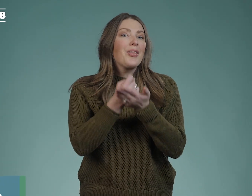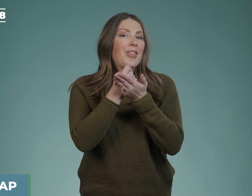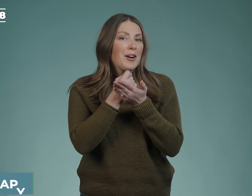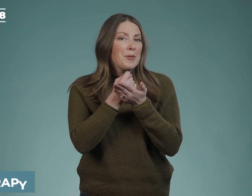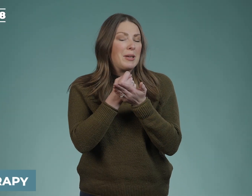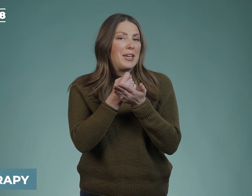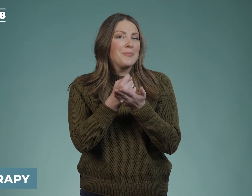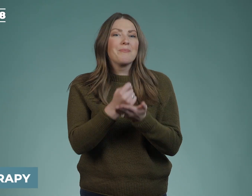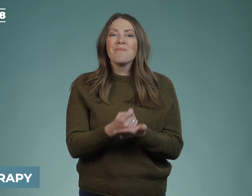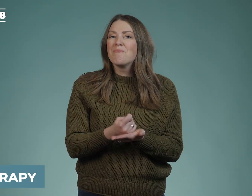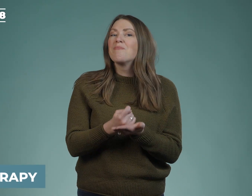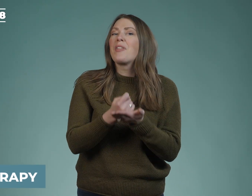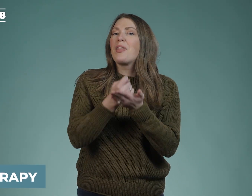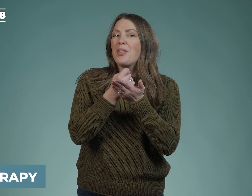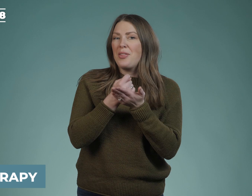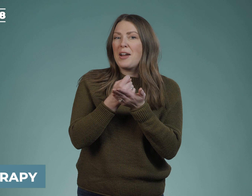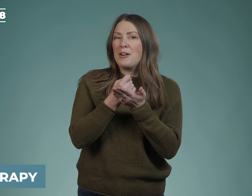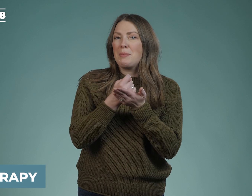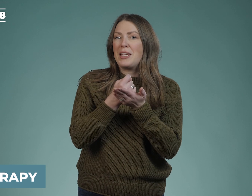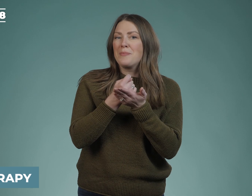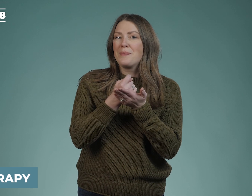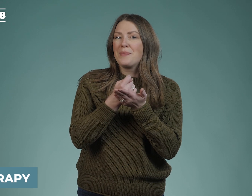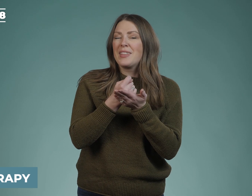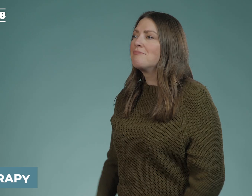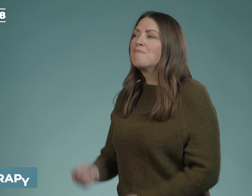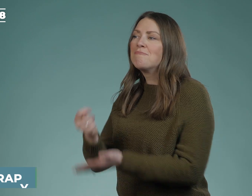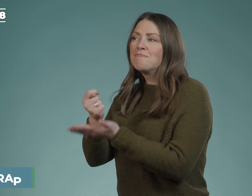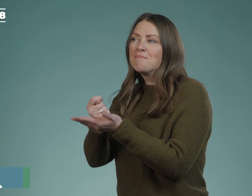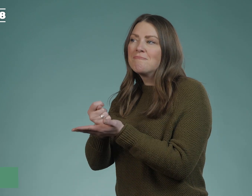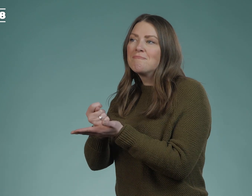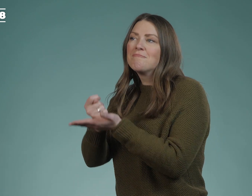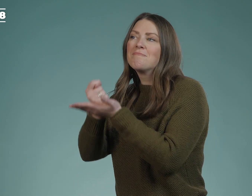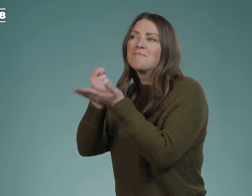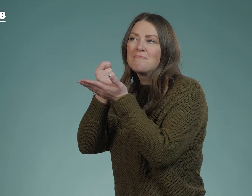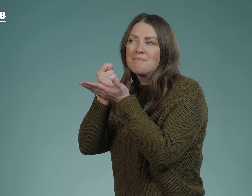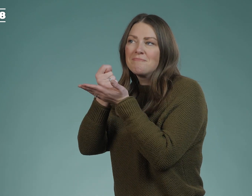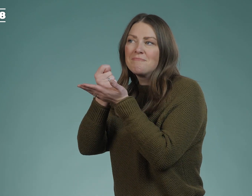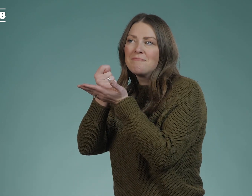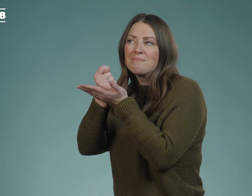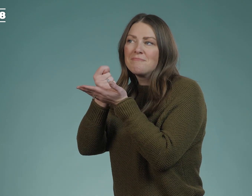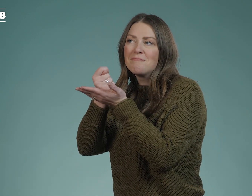Therapy. It's like the sign help.